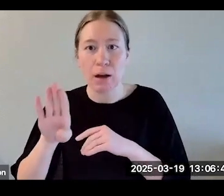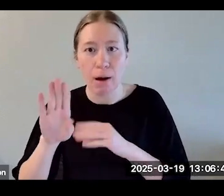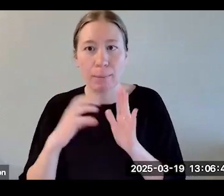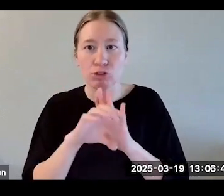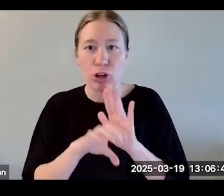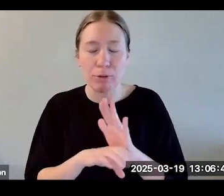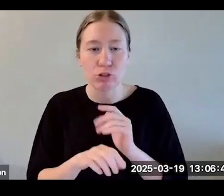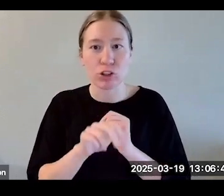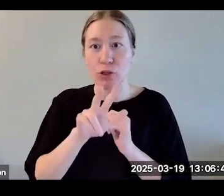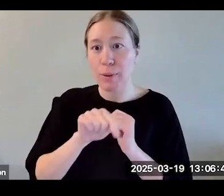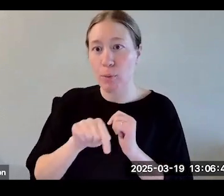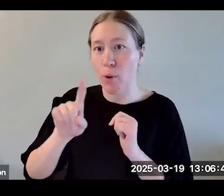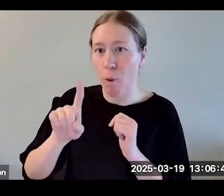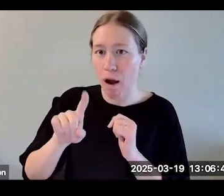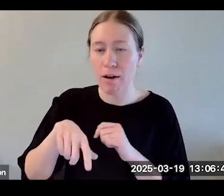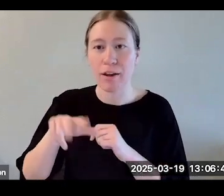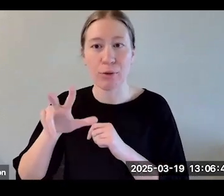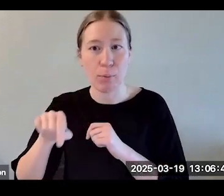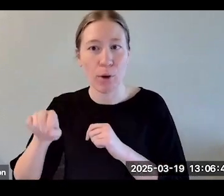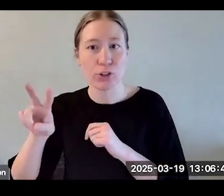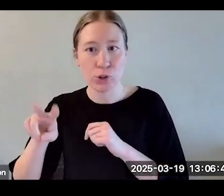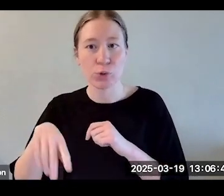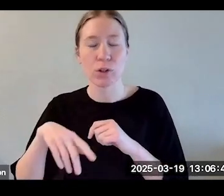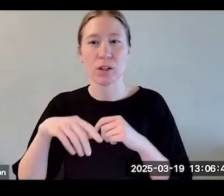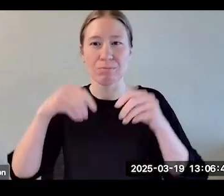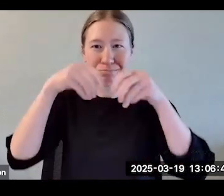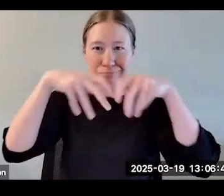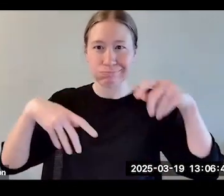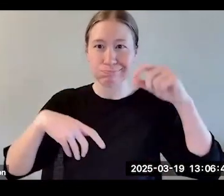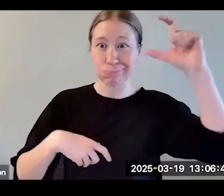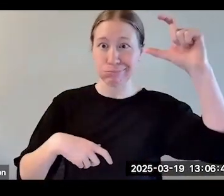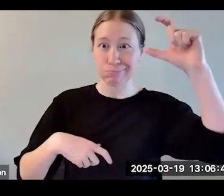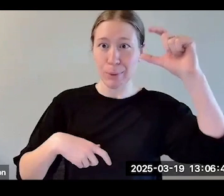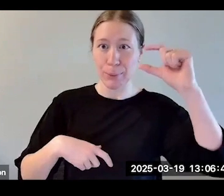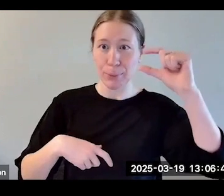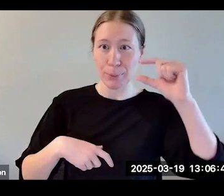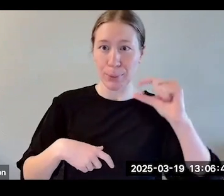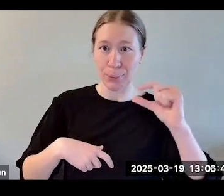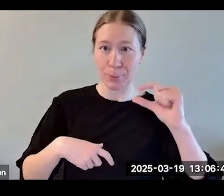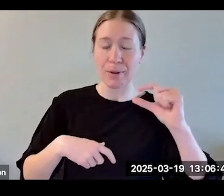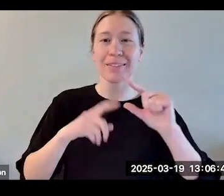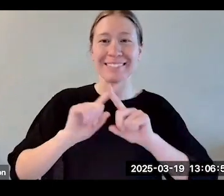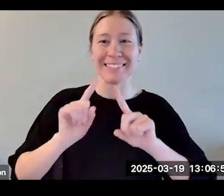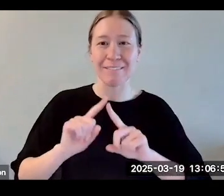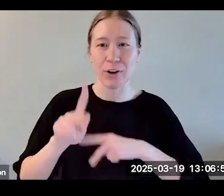those would be heading threes. We try to use those headings hierarchically to help folks understand a model for the document